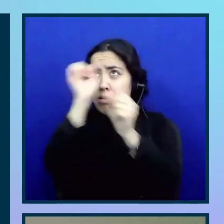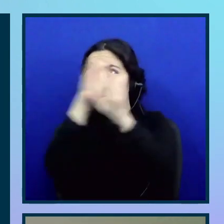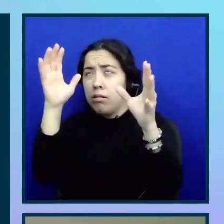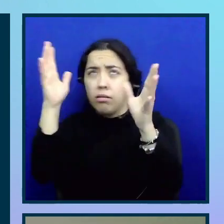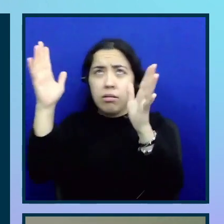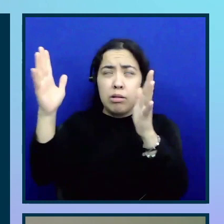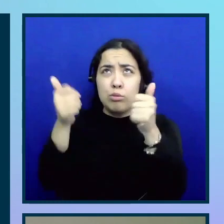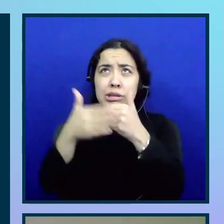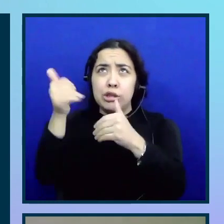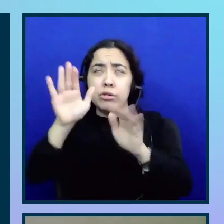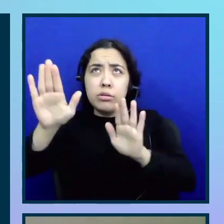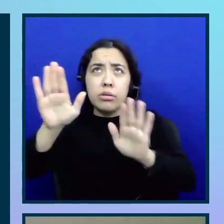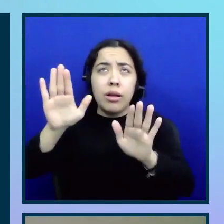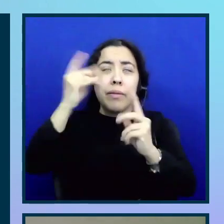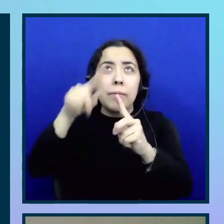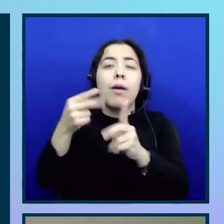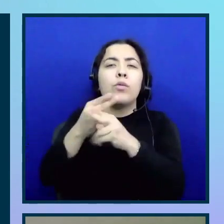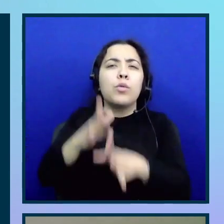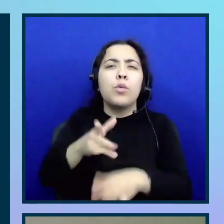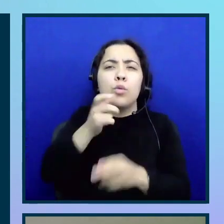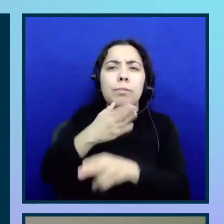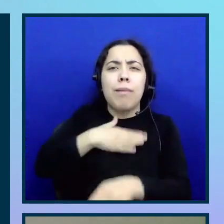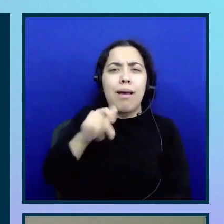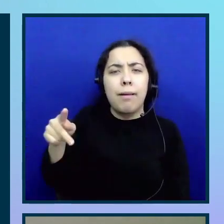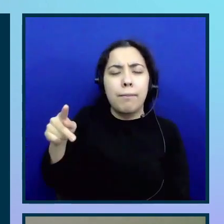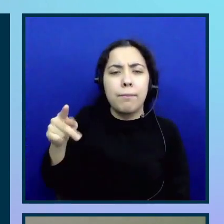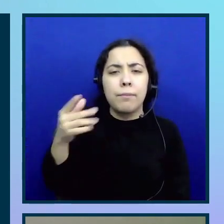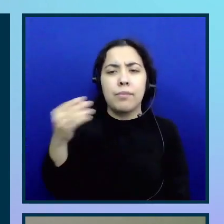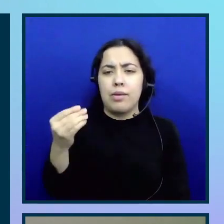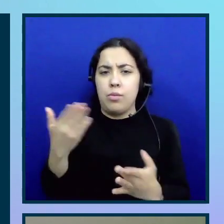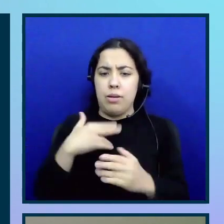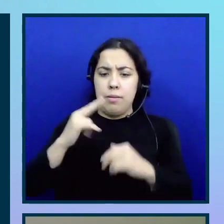of the users of the people using your app. And the context of the thing you're building is really important.